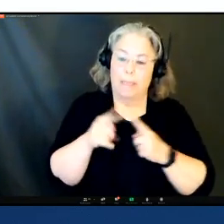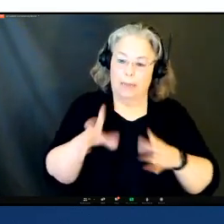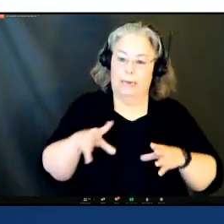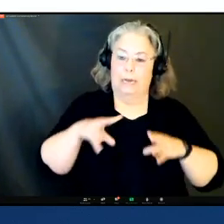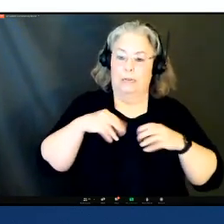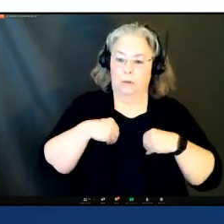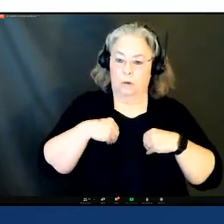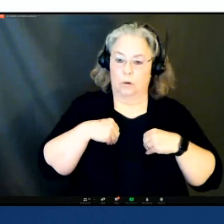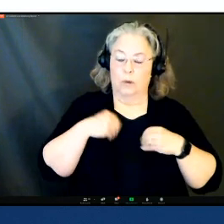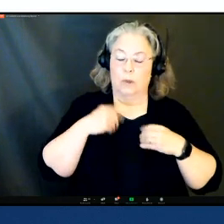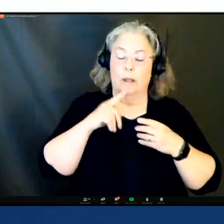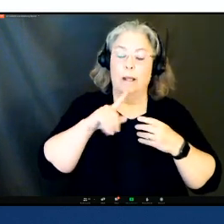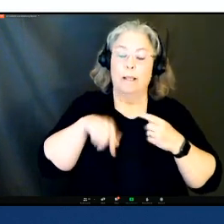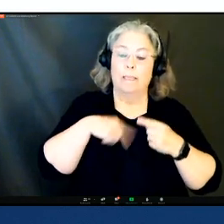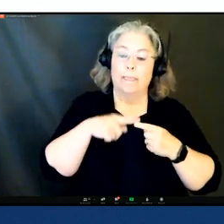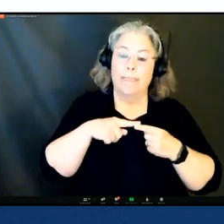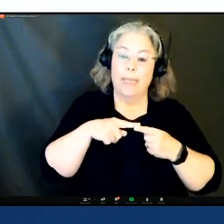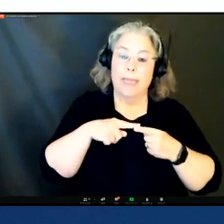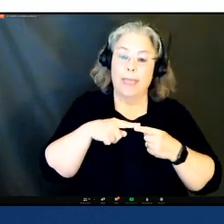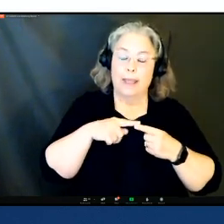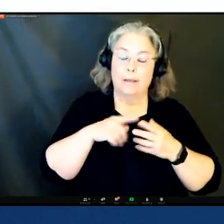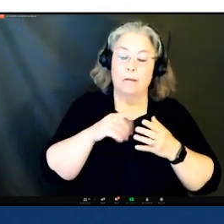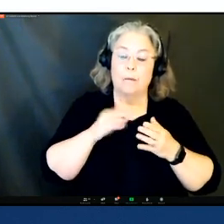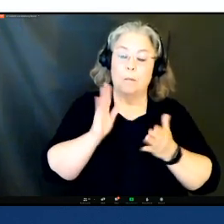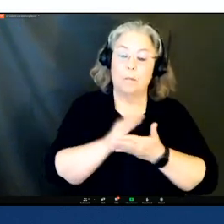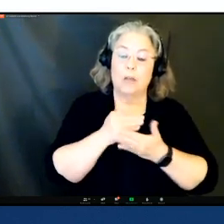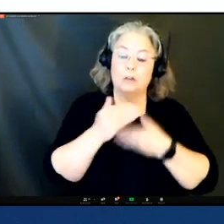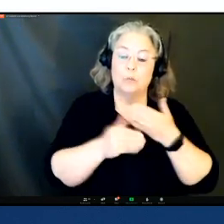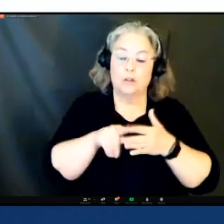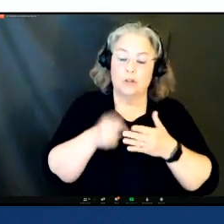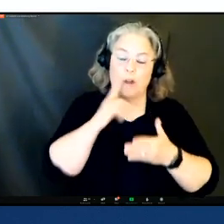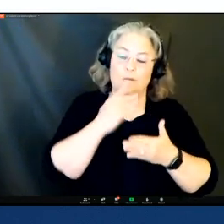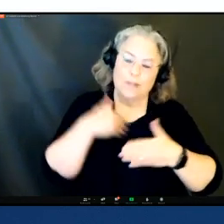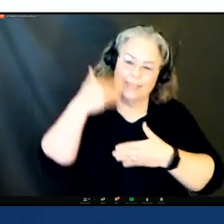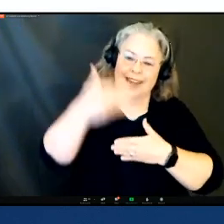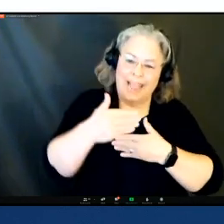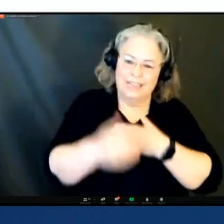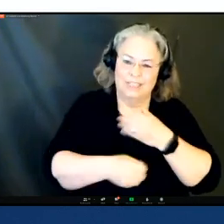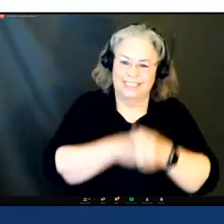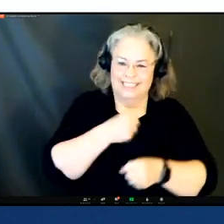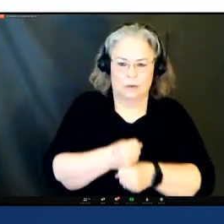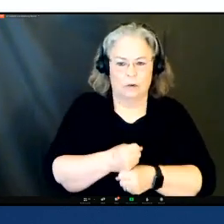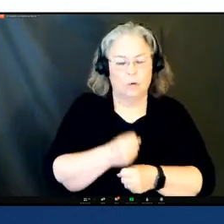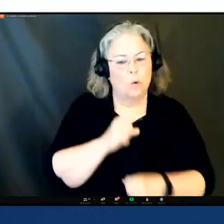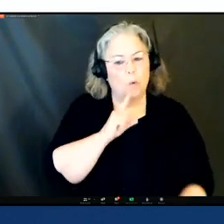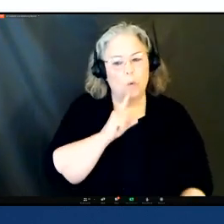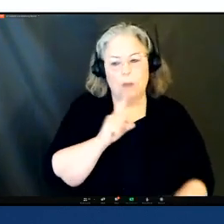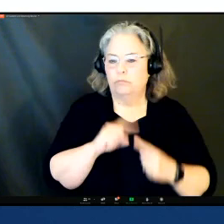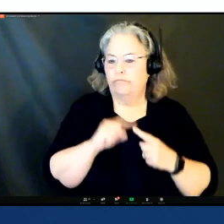for the next year starts all over again. So as you can see, it really is a year long process.